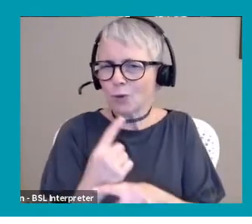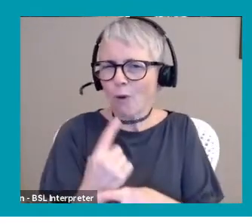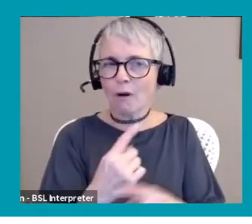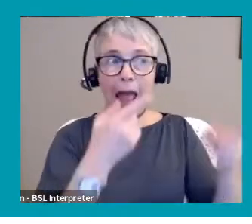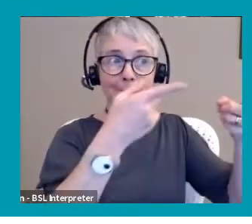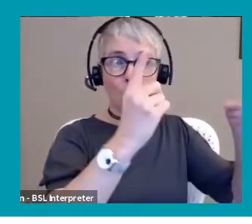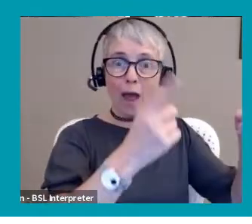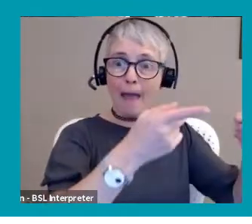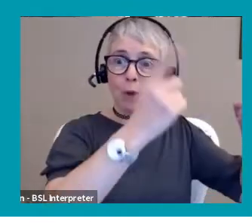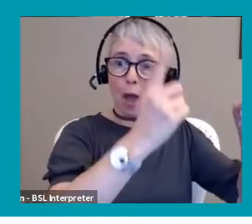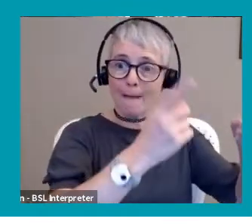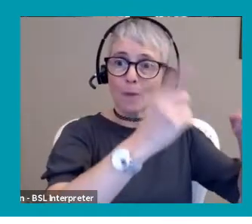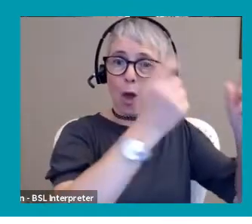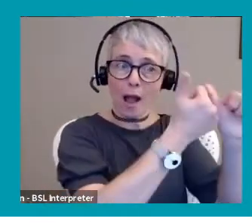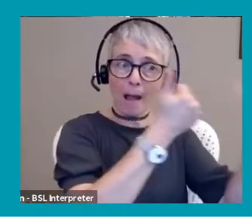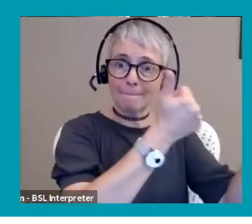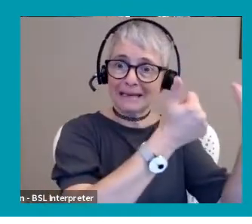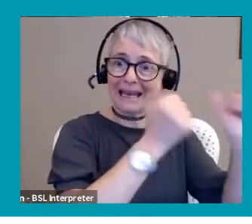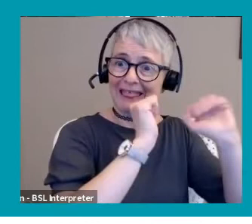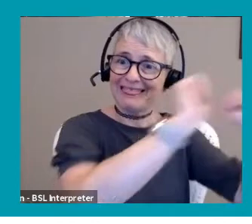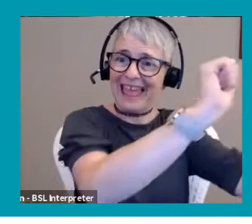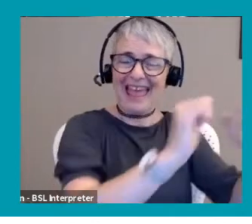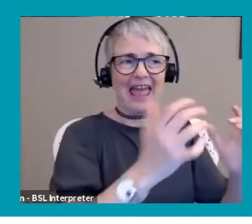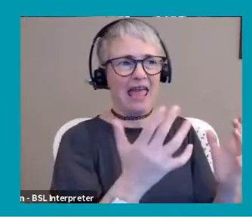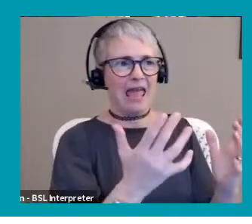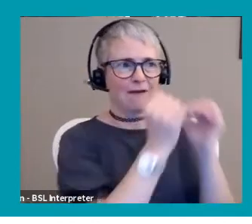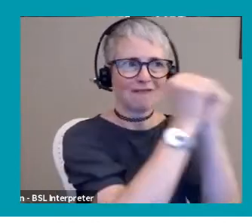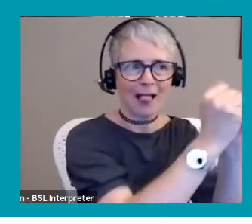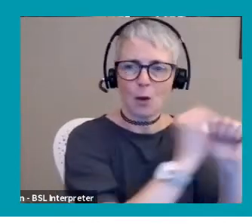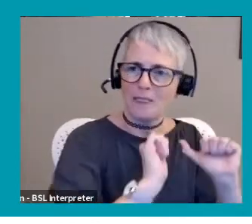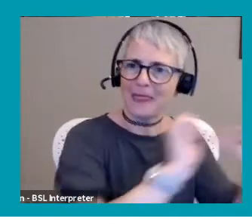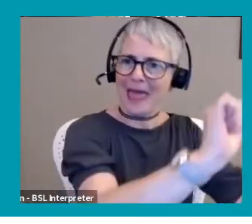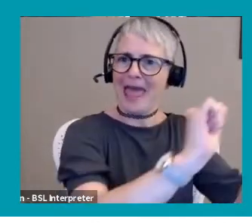website and values and mission statement and diversity and inclusion